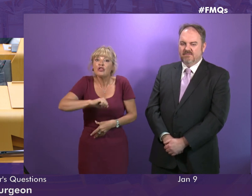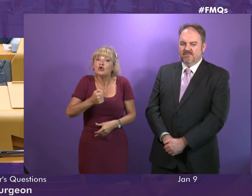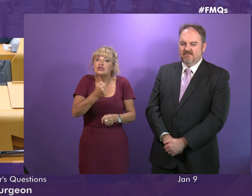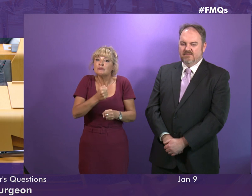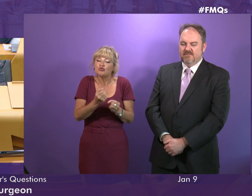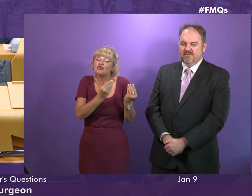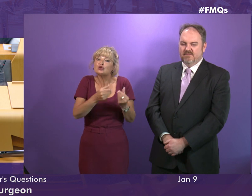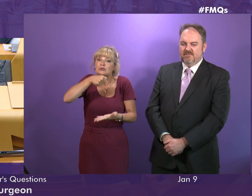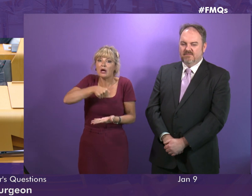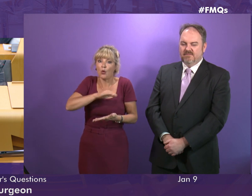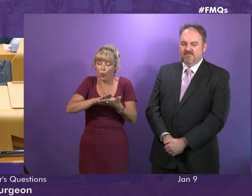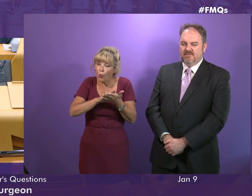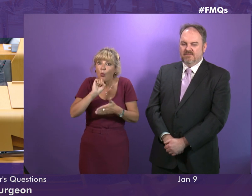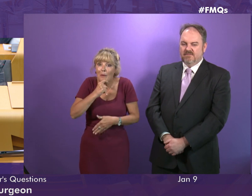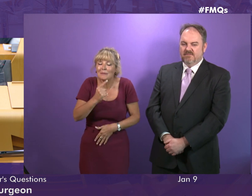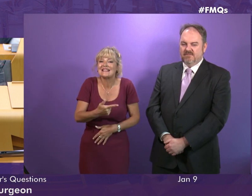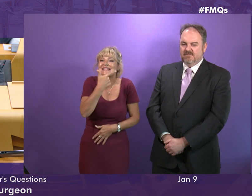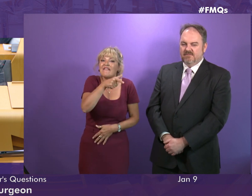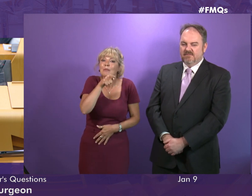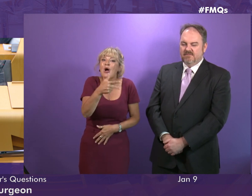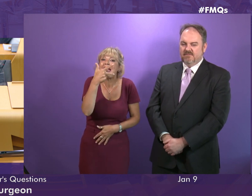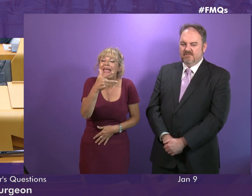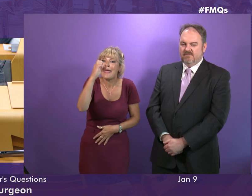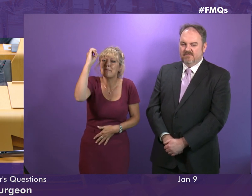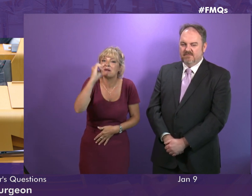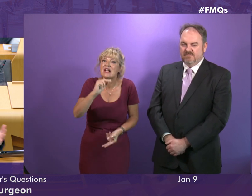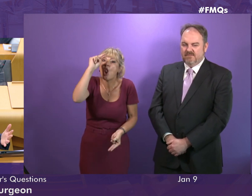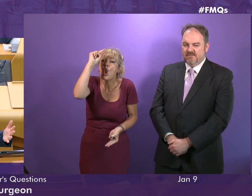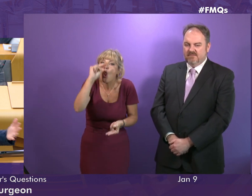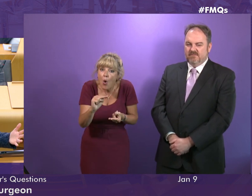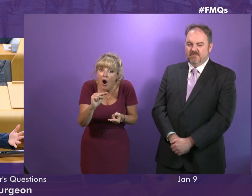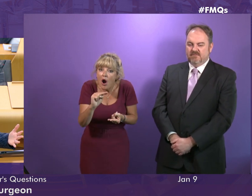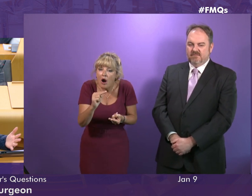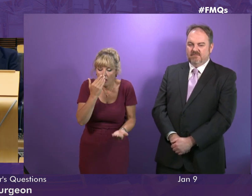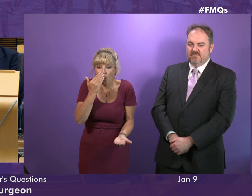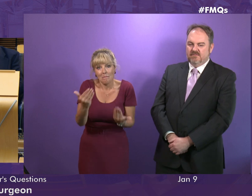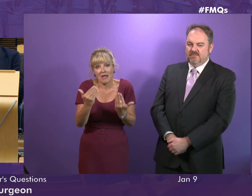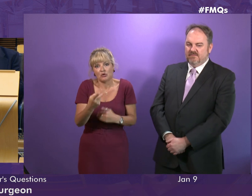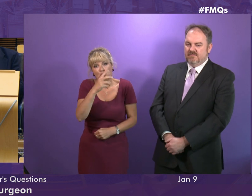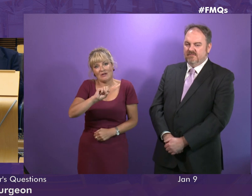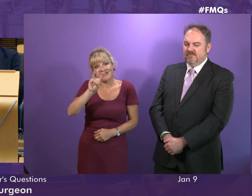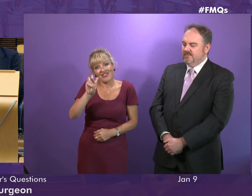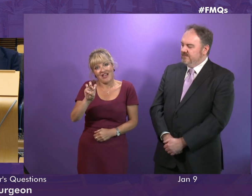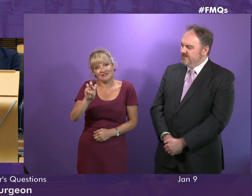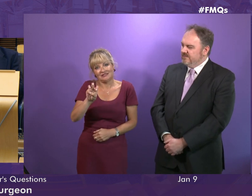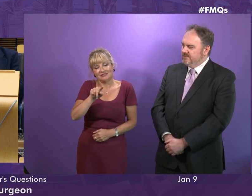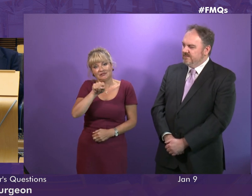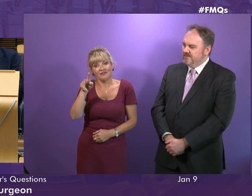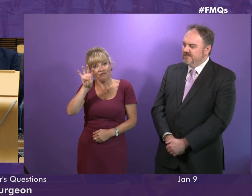will be 7.8 per cent lower in real terms this year than it was in 2013-14. If we look at